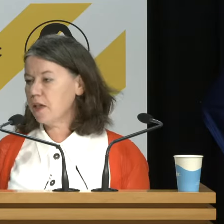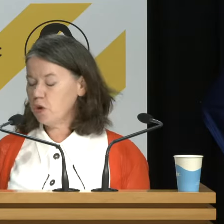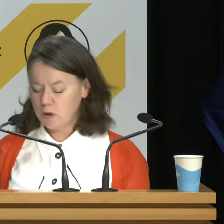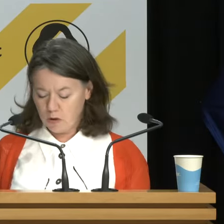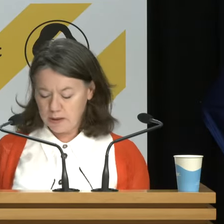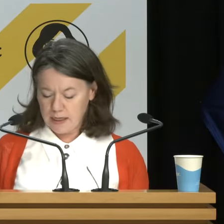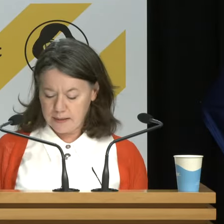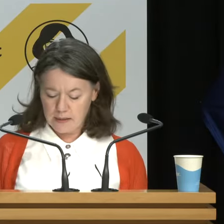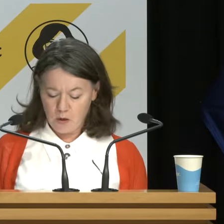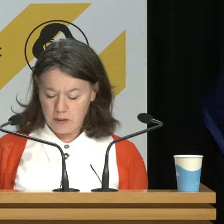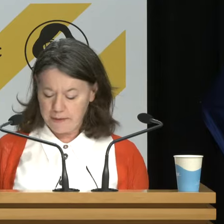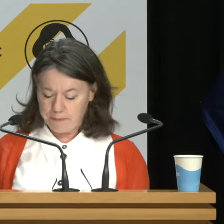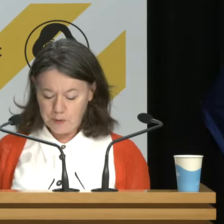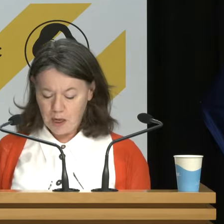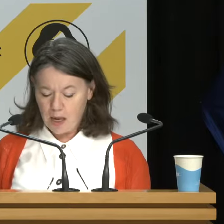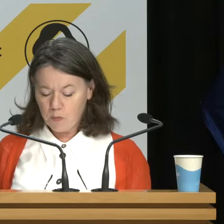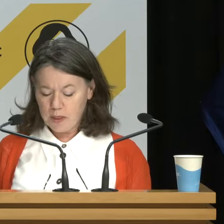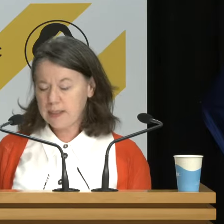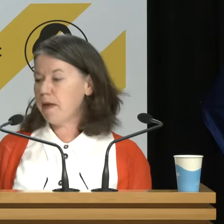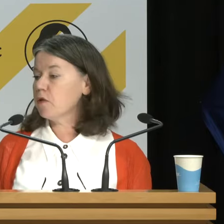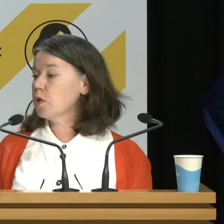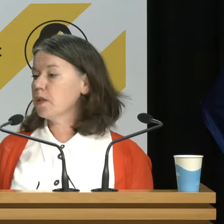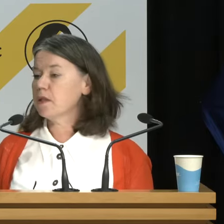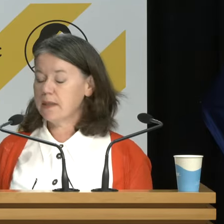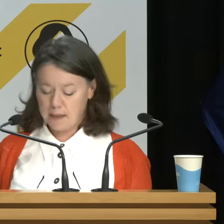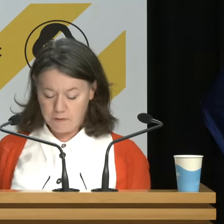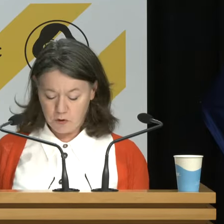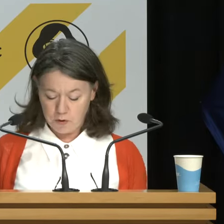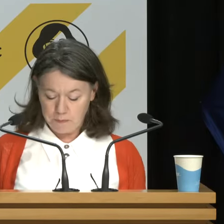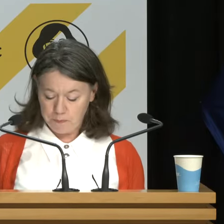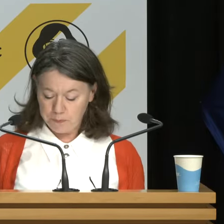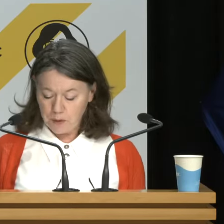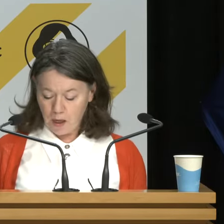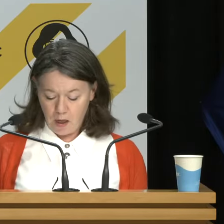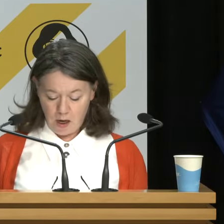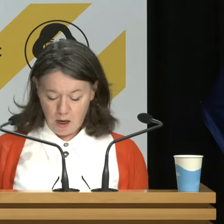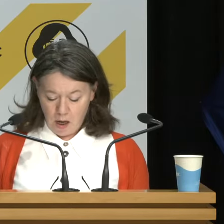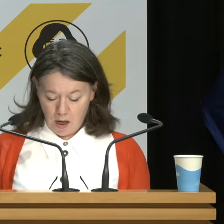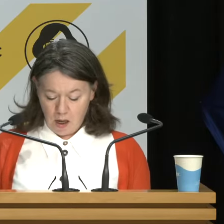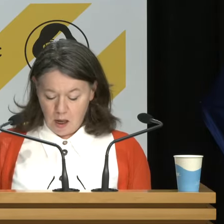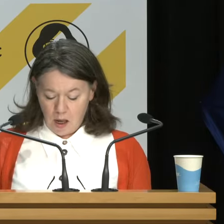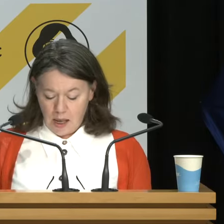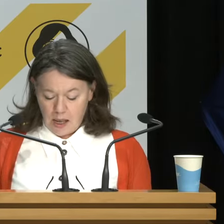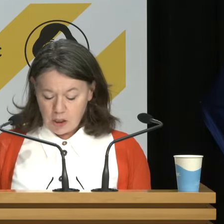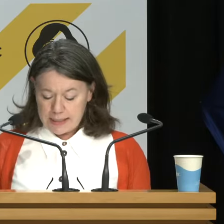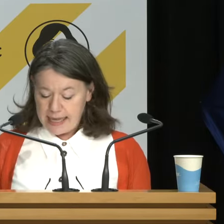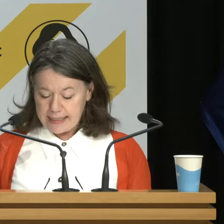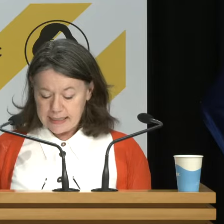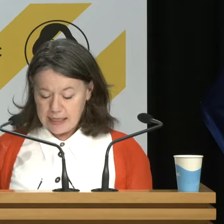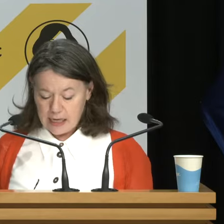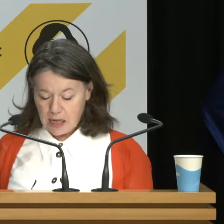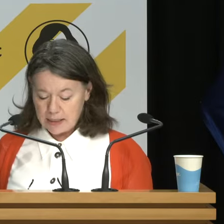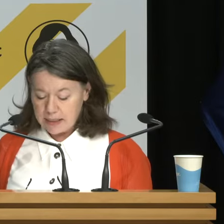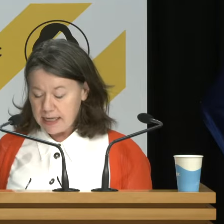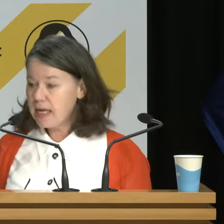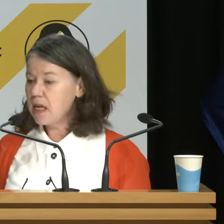Of the staff who visited ED at the same time as the case, 30 have returned negative tests and a further 22 tests are still to be processed. They are related to staff who